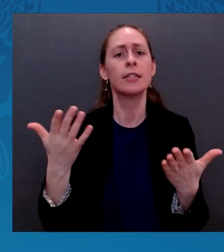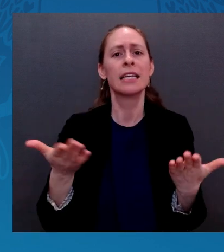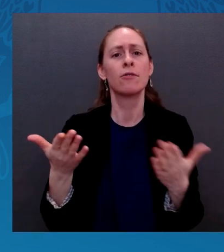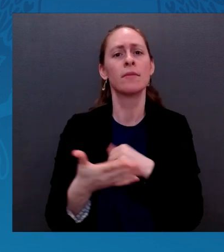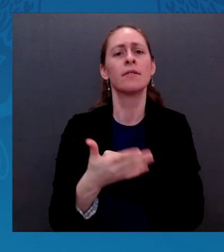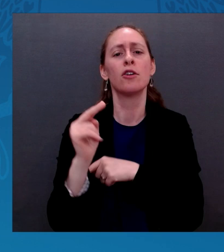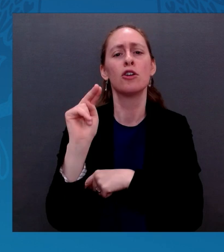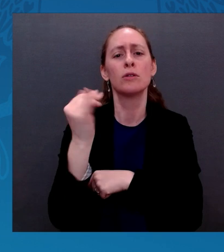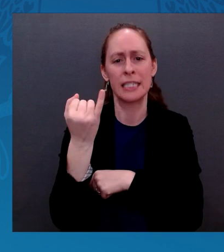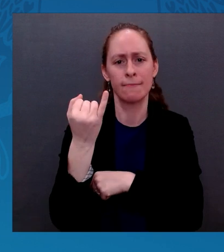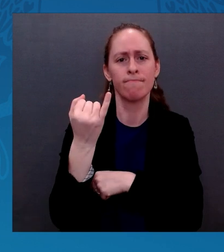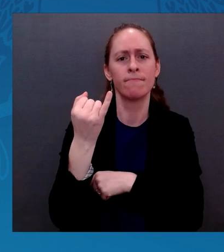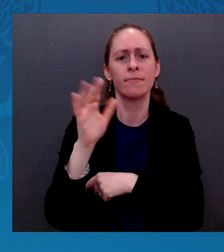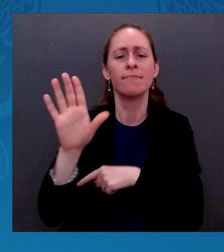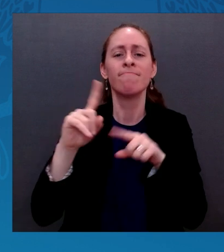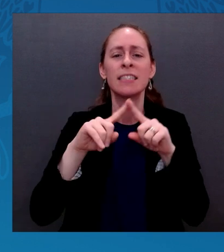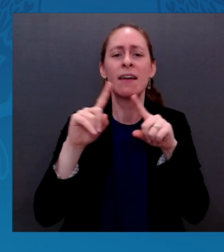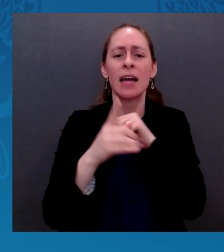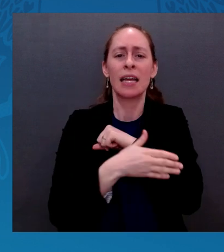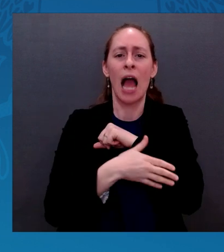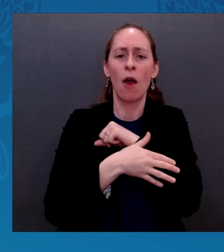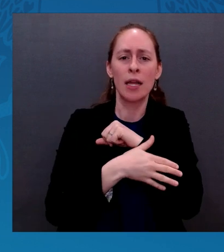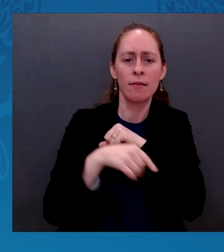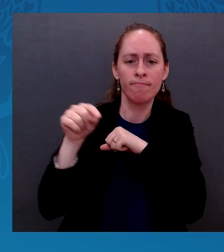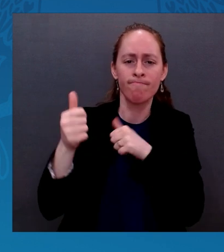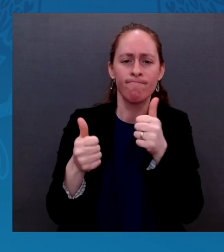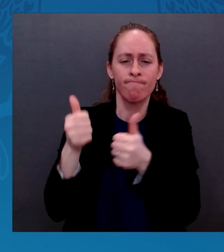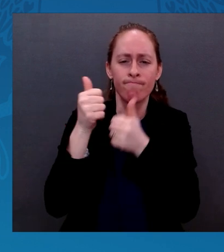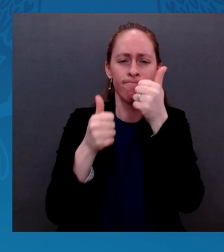LaTourette, each stepped up to provide essential funding